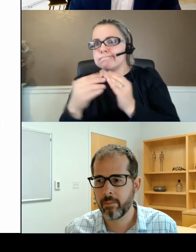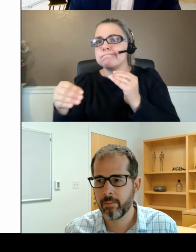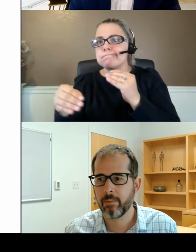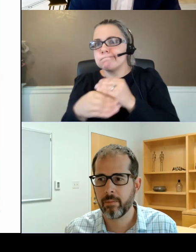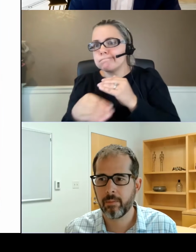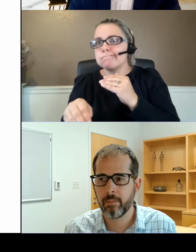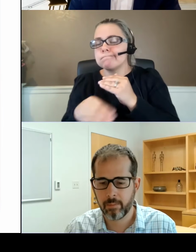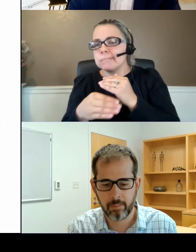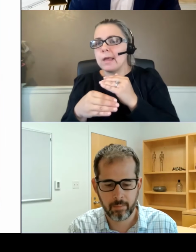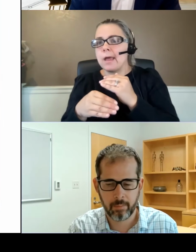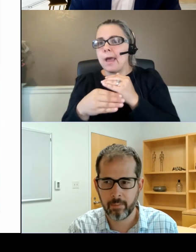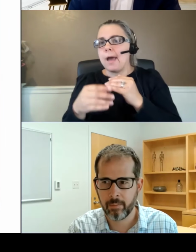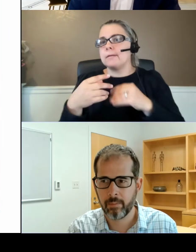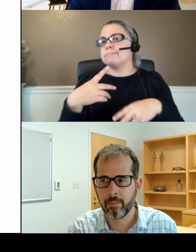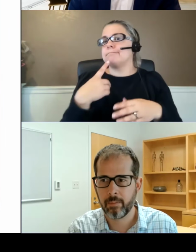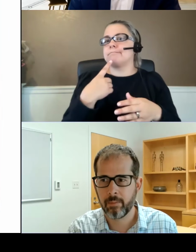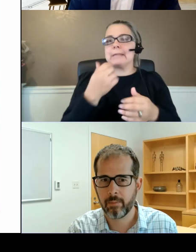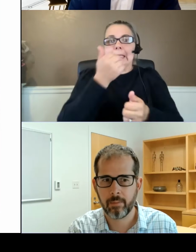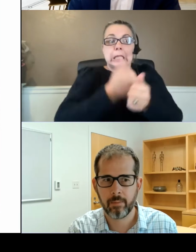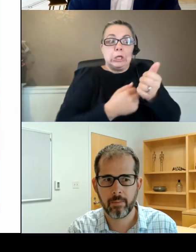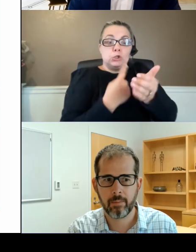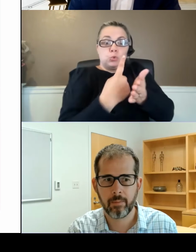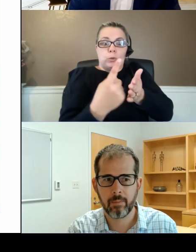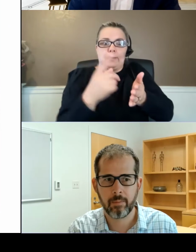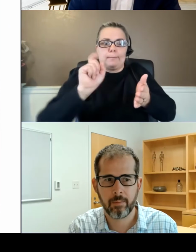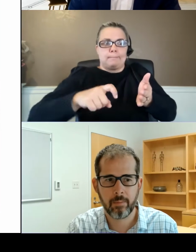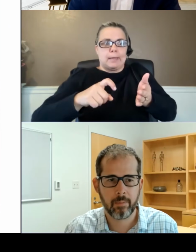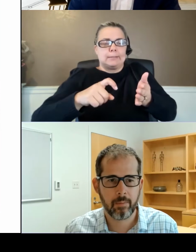to use this tool? Well, let's multiply that by two because they're going to now do it with somebody